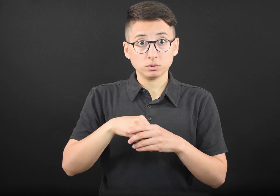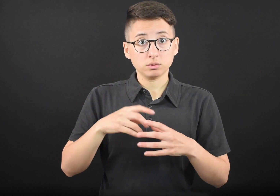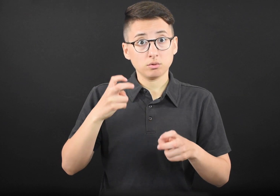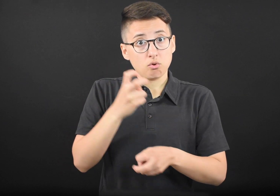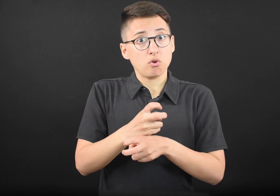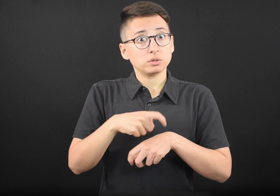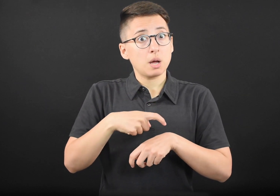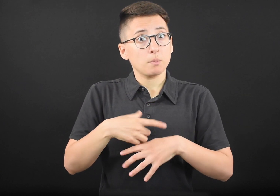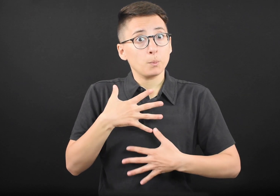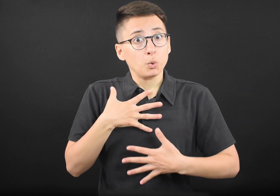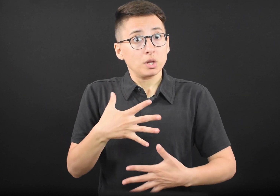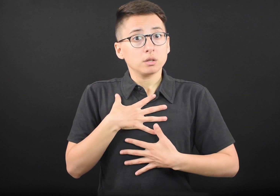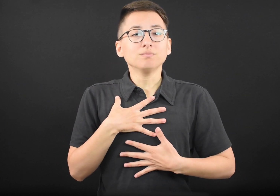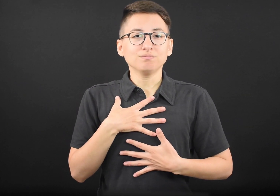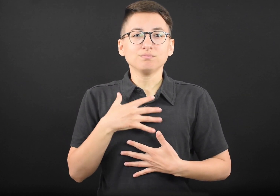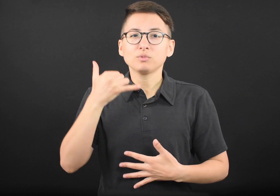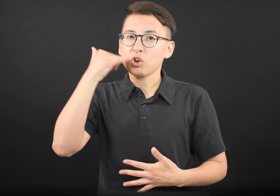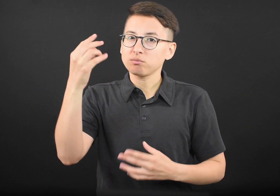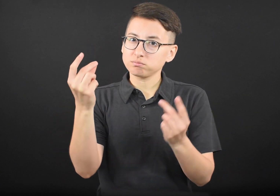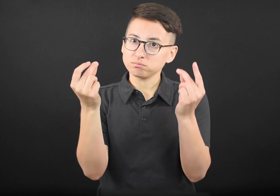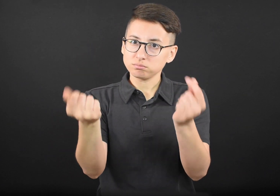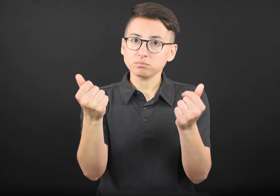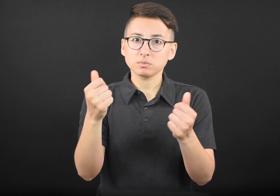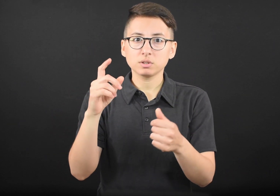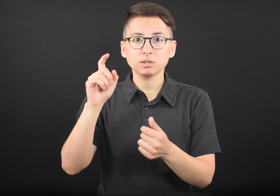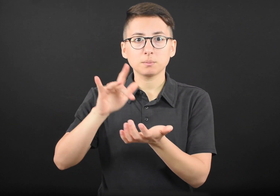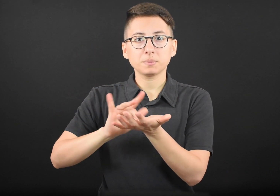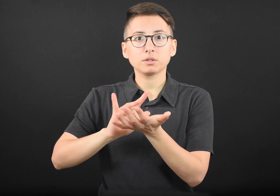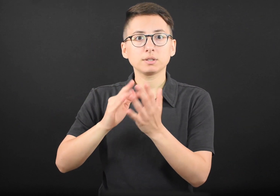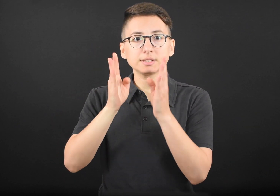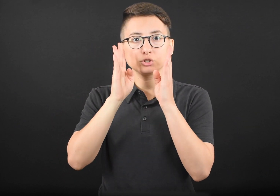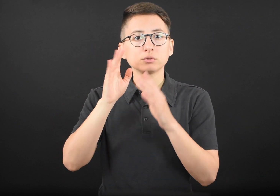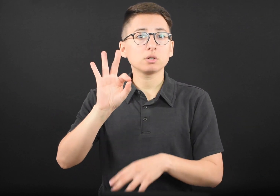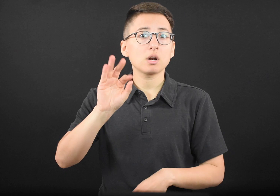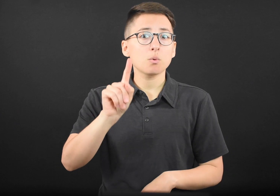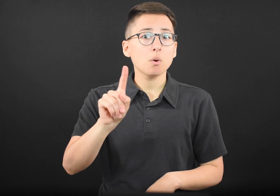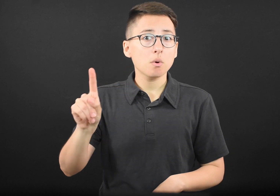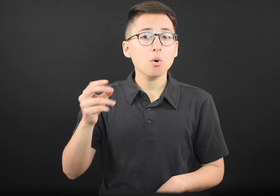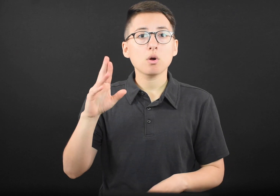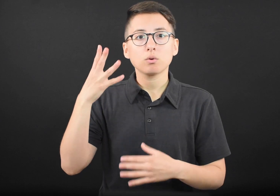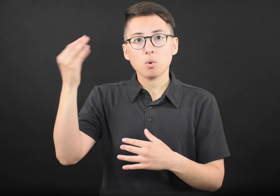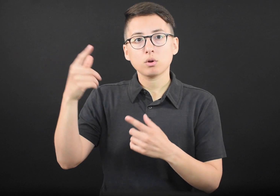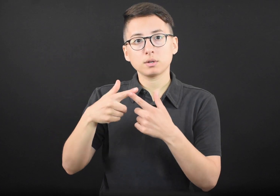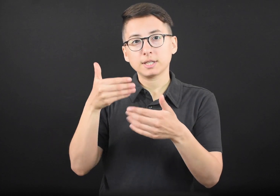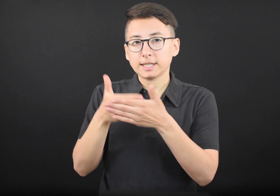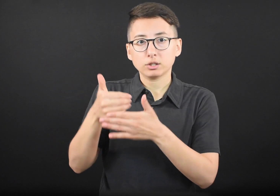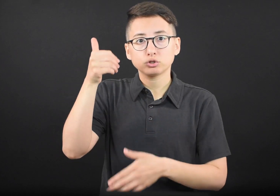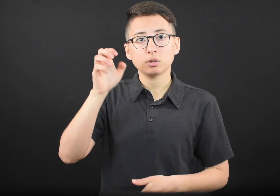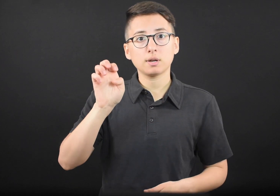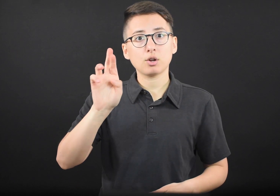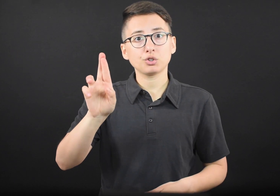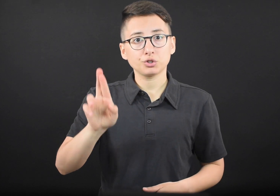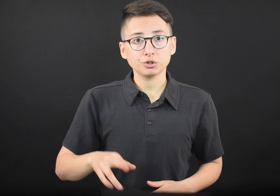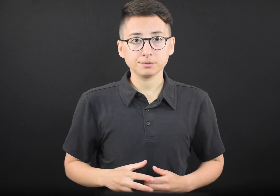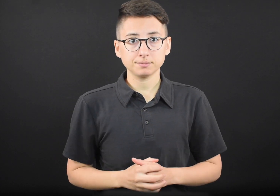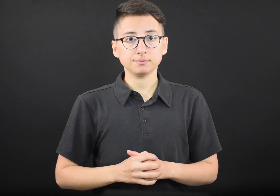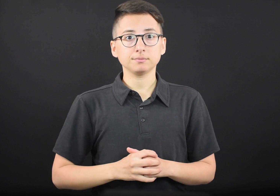breathing, seek immediate medical attention – call 911 or go to the nearest emergency room.